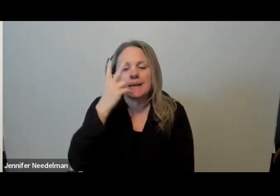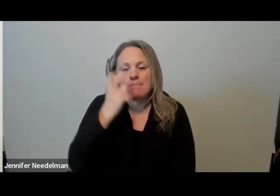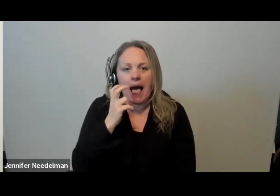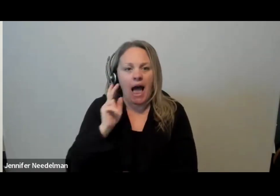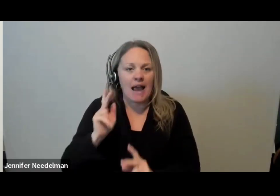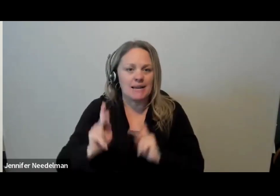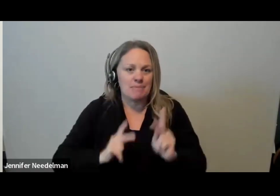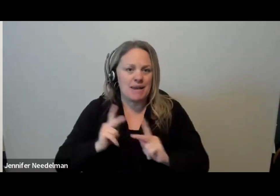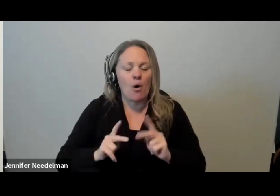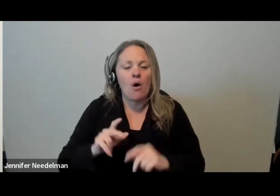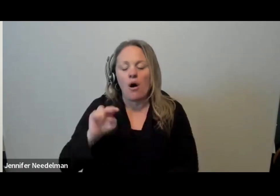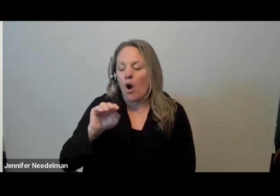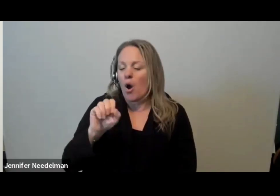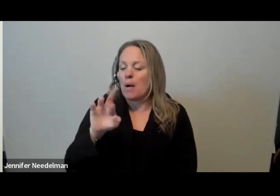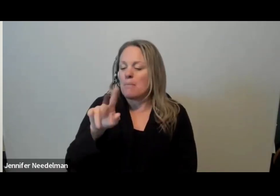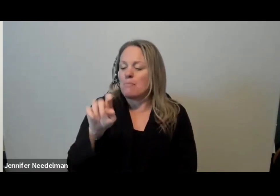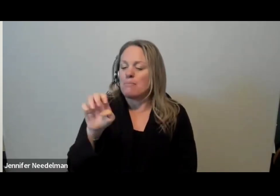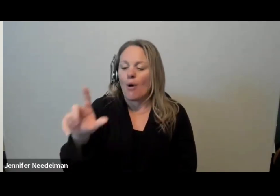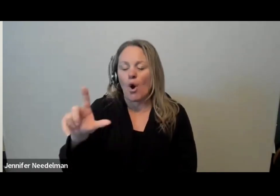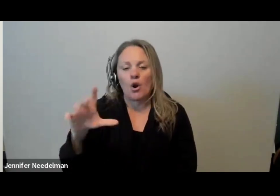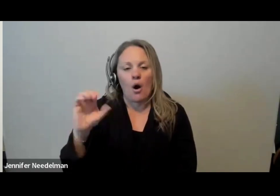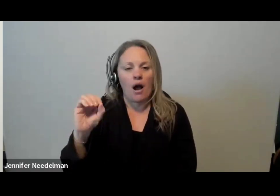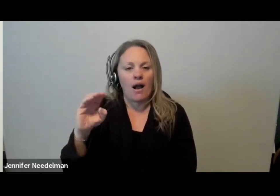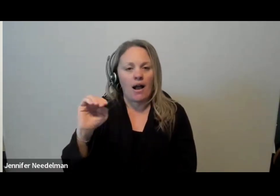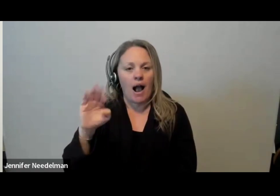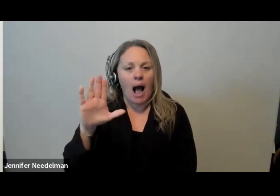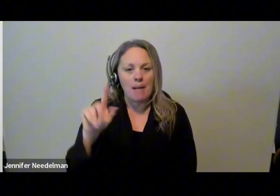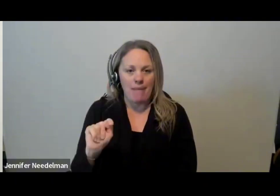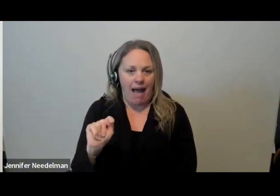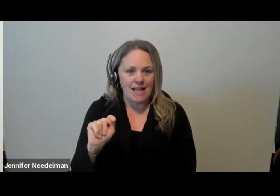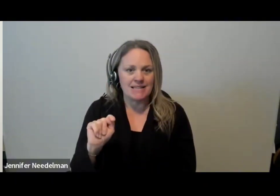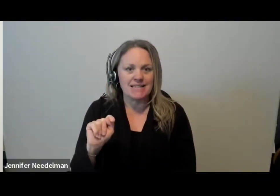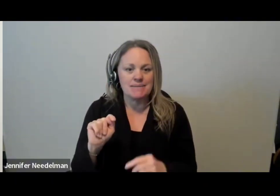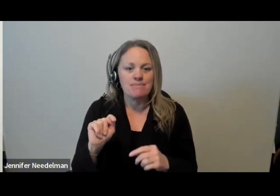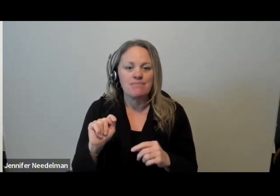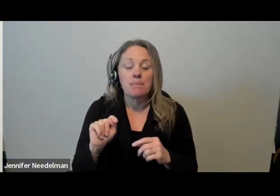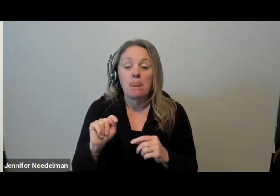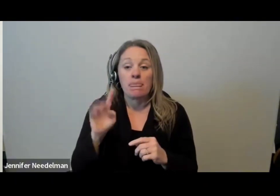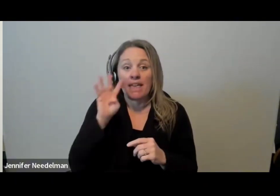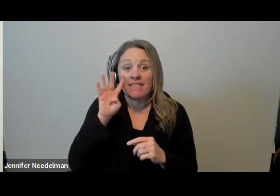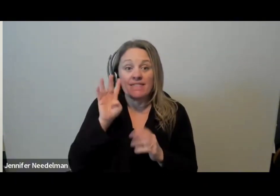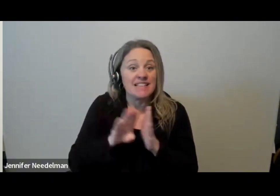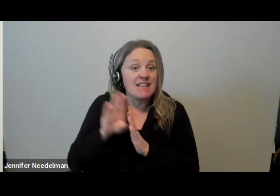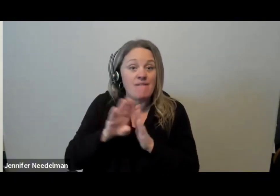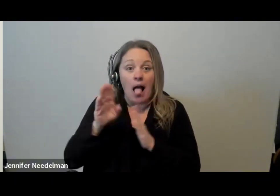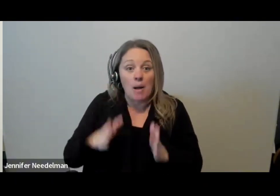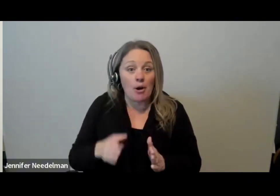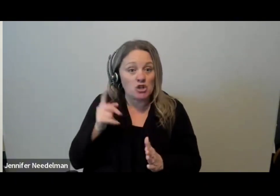So Mortal Kombat is a great example where the nether realm developers, they were the ones who worked on the game, you're probably familiar